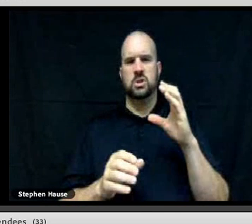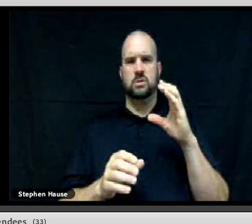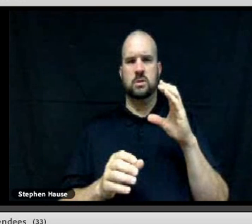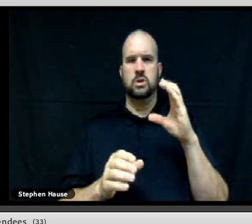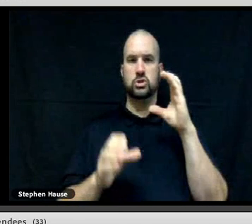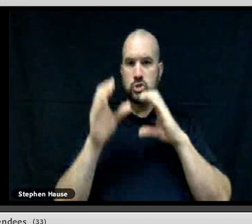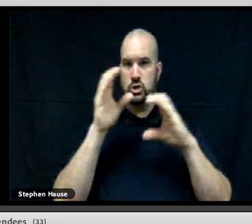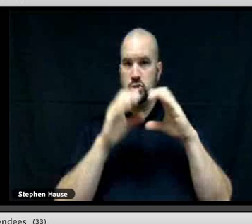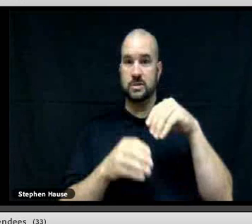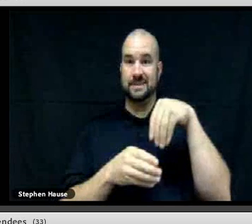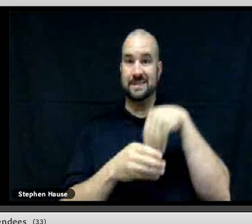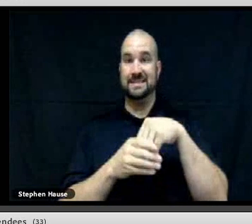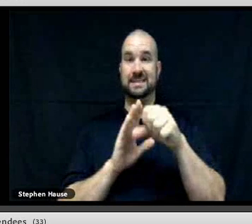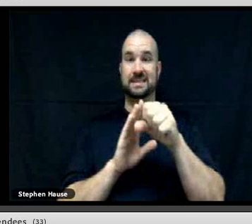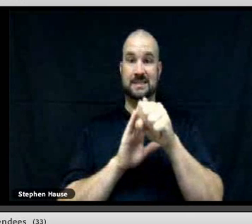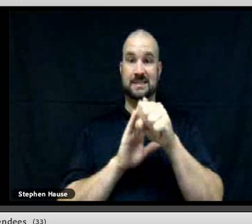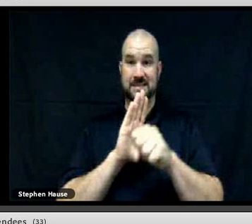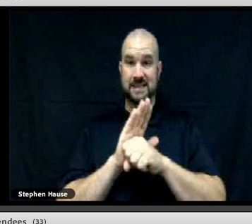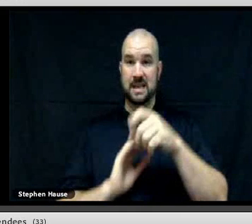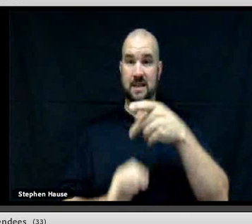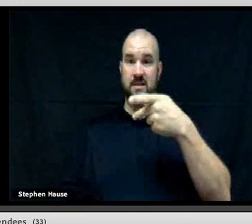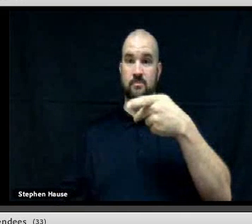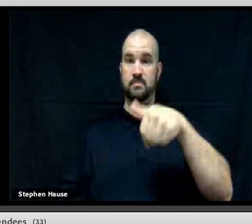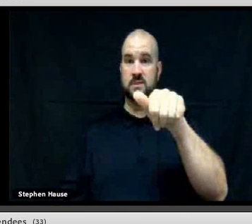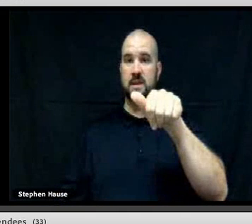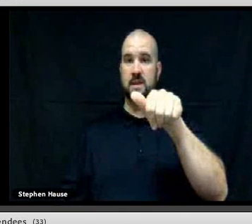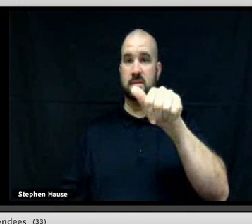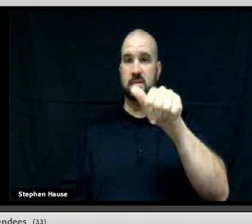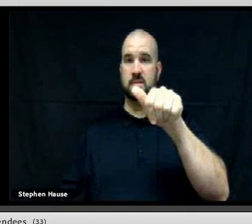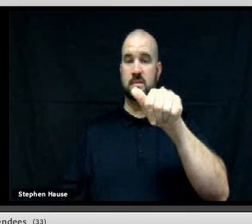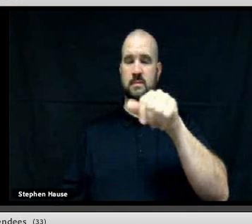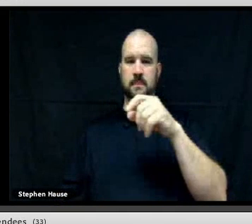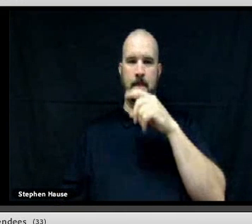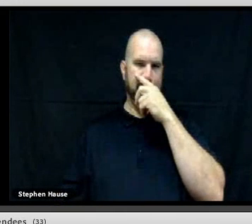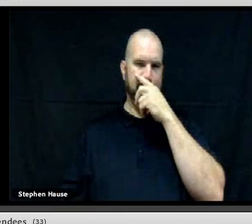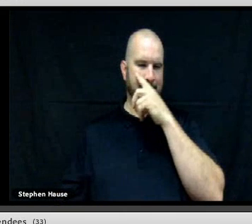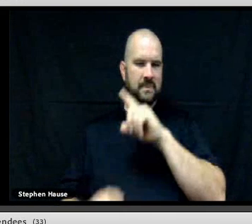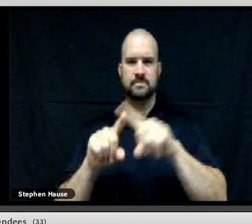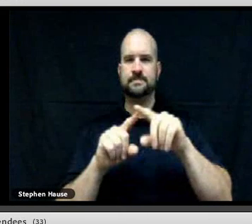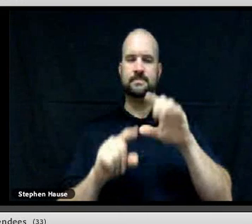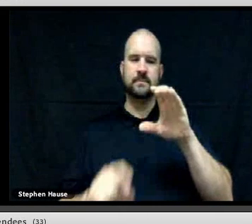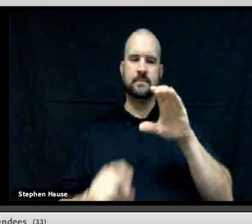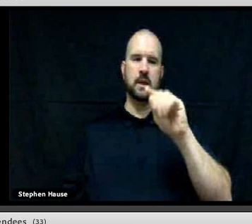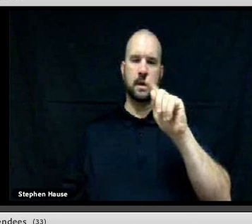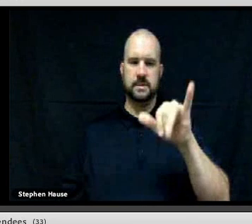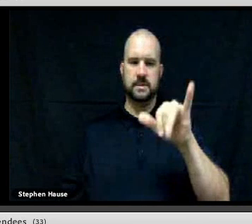uh, counties. So, it shows, uh, that there are over 83,000 records